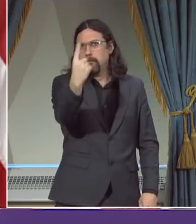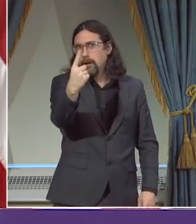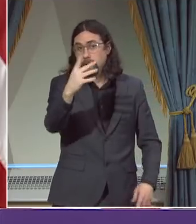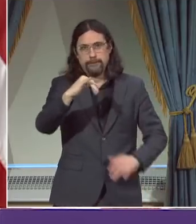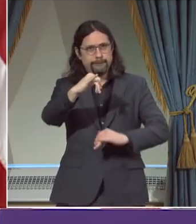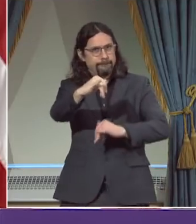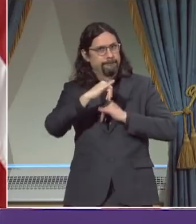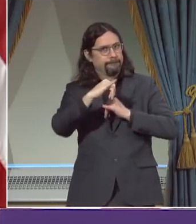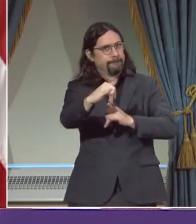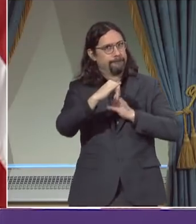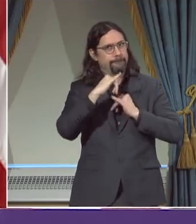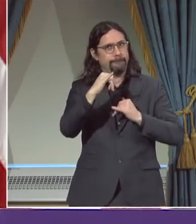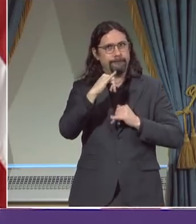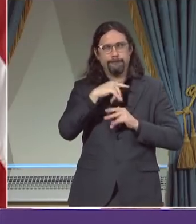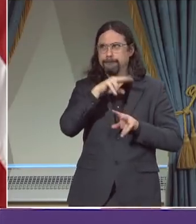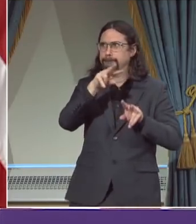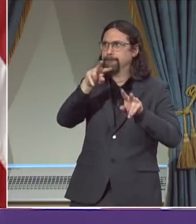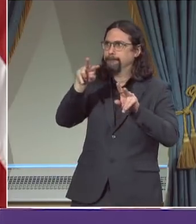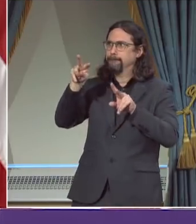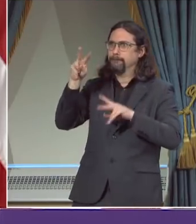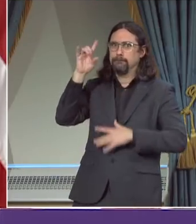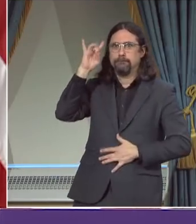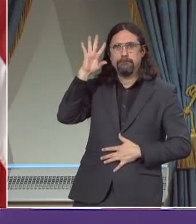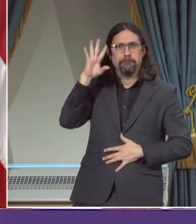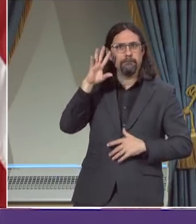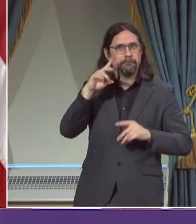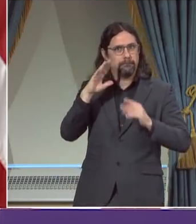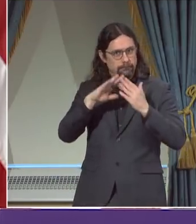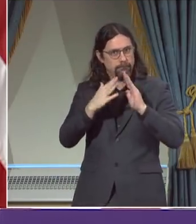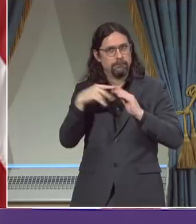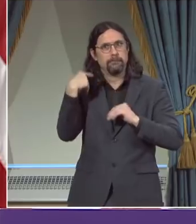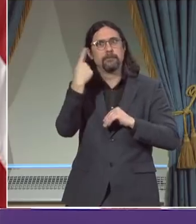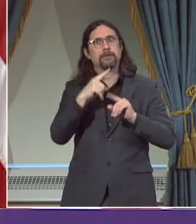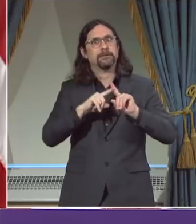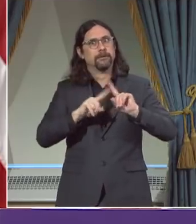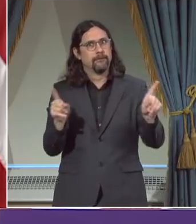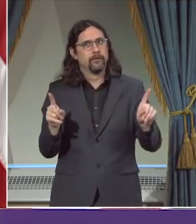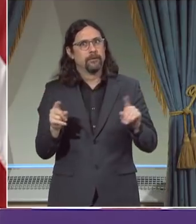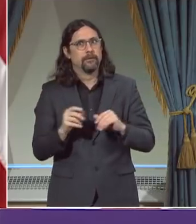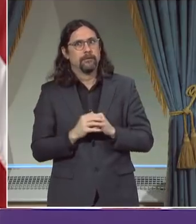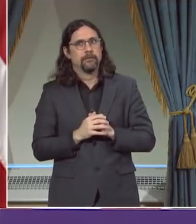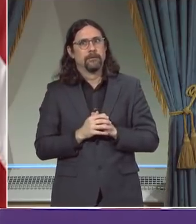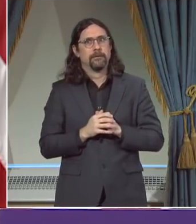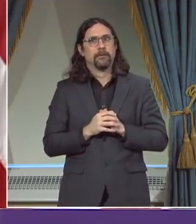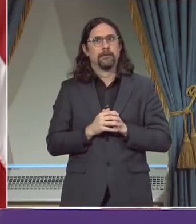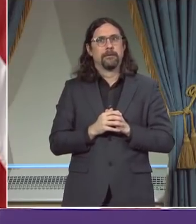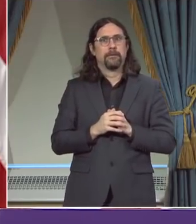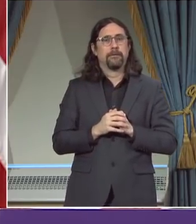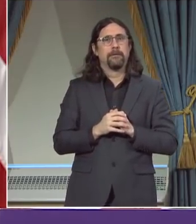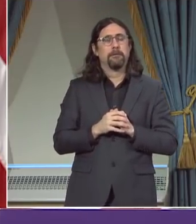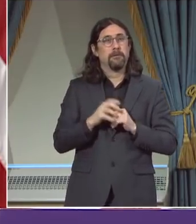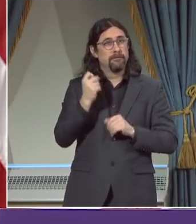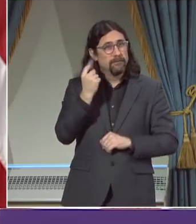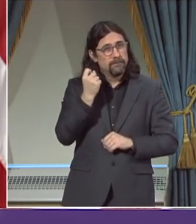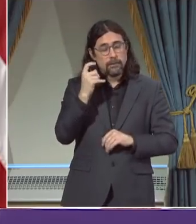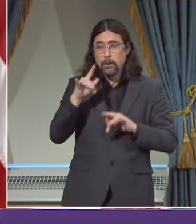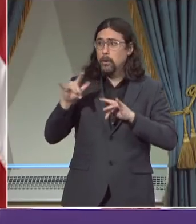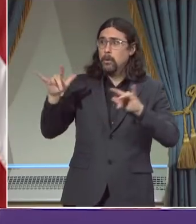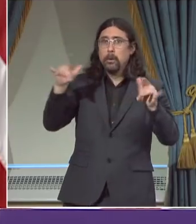I'M SURE IT FEELS STRANGE TO ME. I'M SURE IT FEELS STRANGE TO SOME OF YOU. REMEMBER THAT THAT'S A SIGN TTHA NEW YORKERS